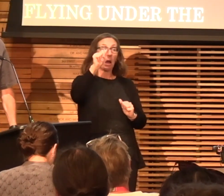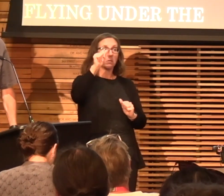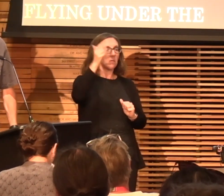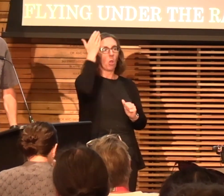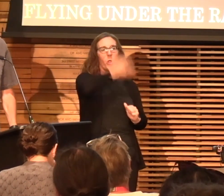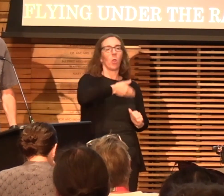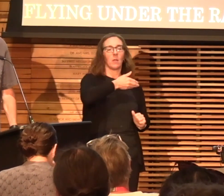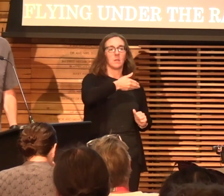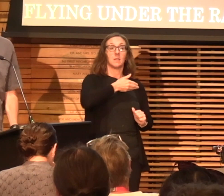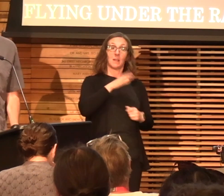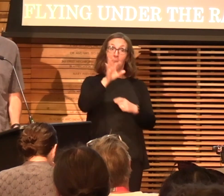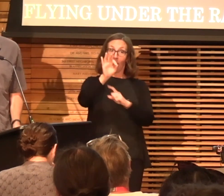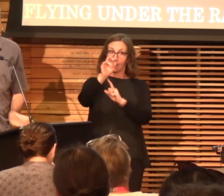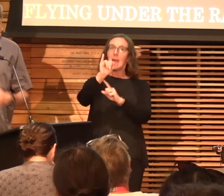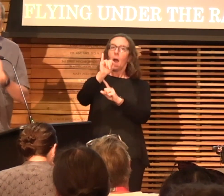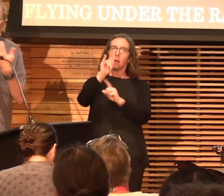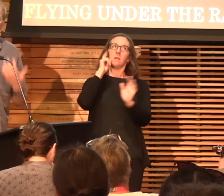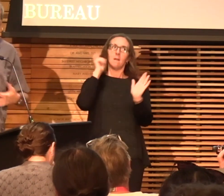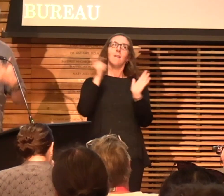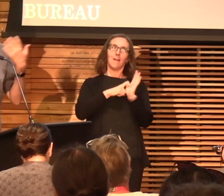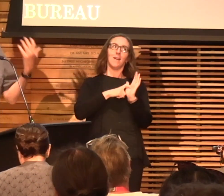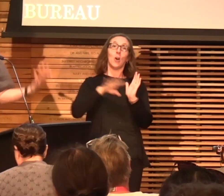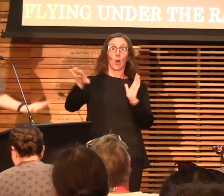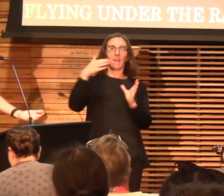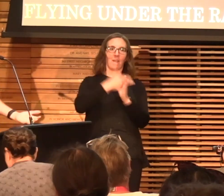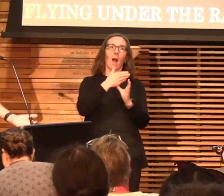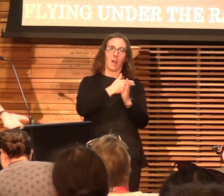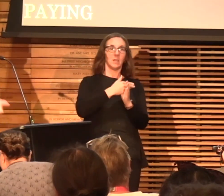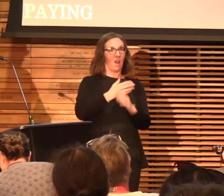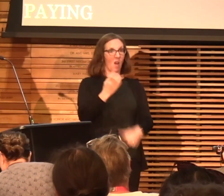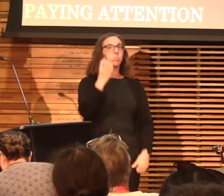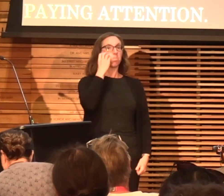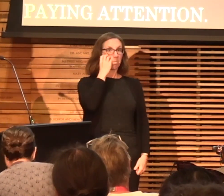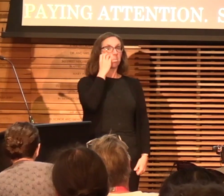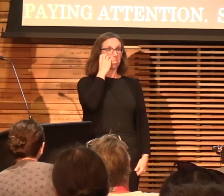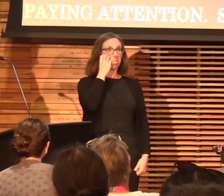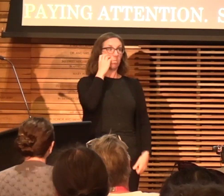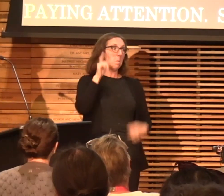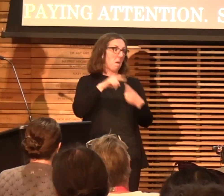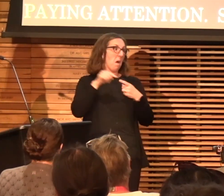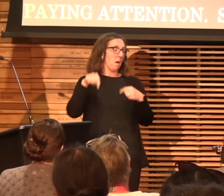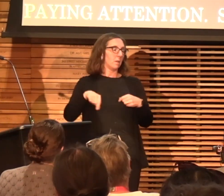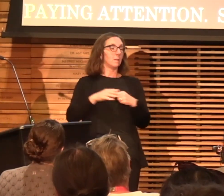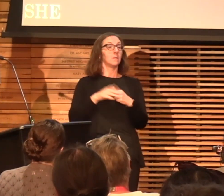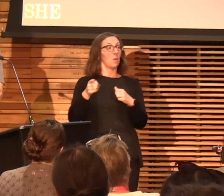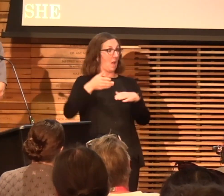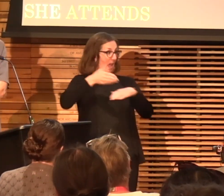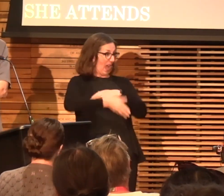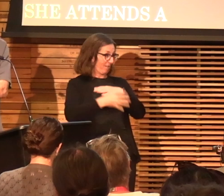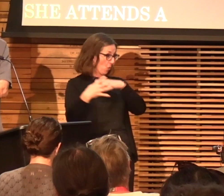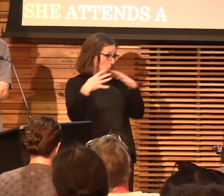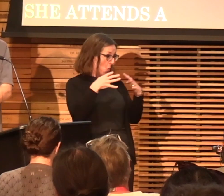Her FBI file's filled with this stuff. After the war, she attends a meeting,